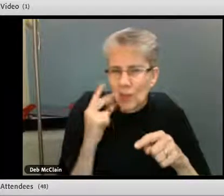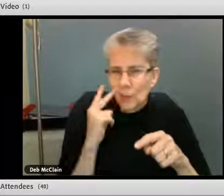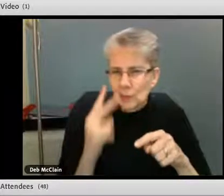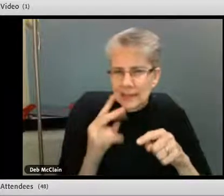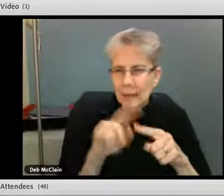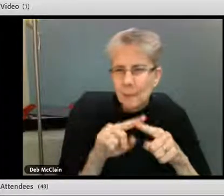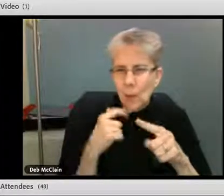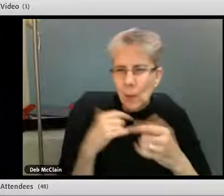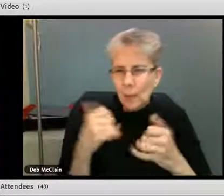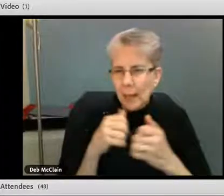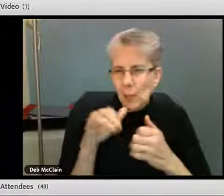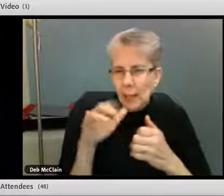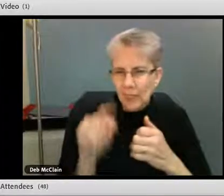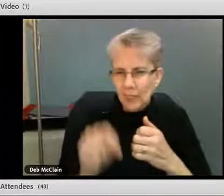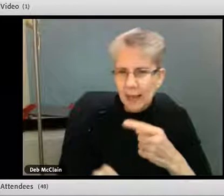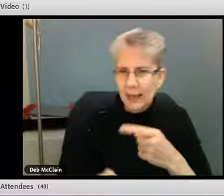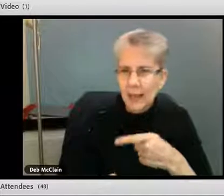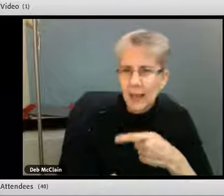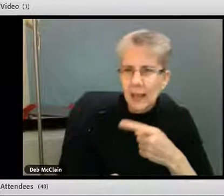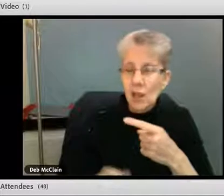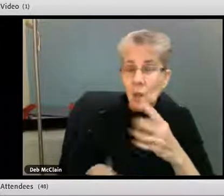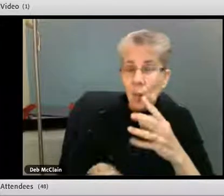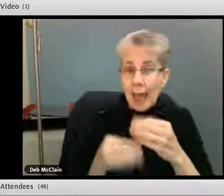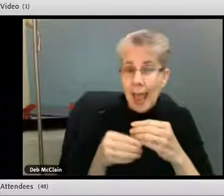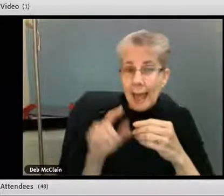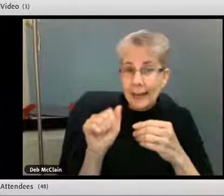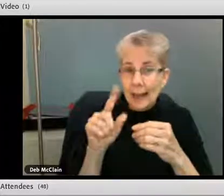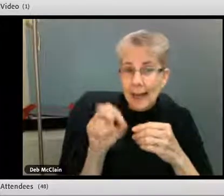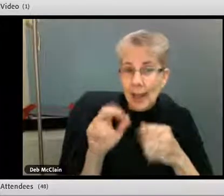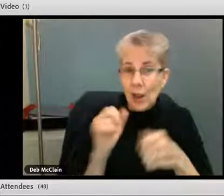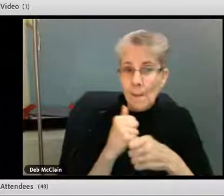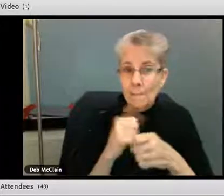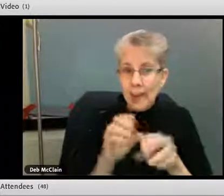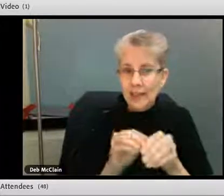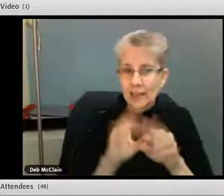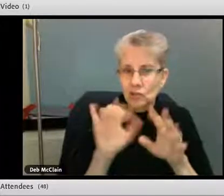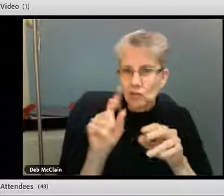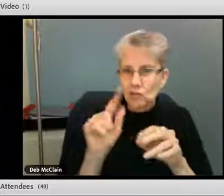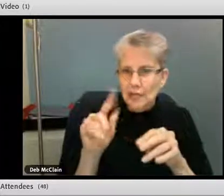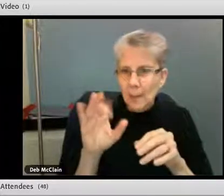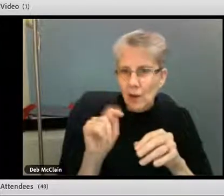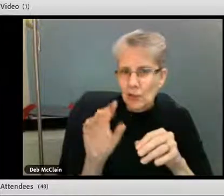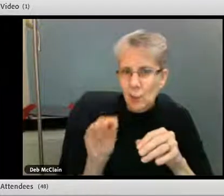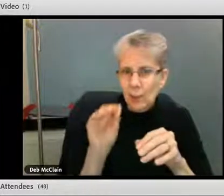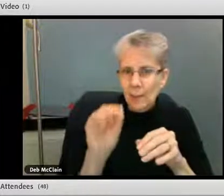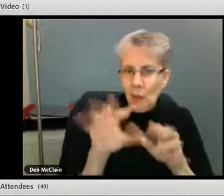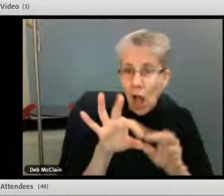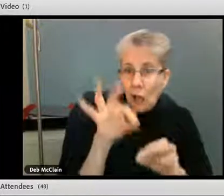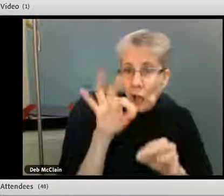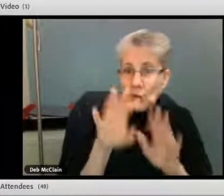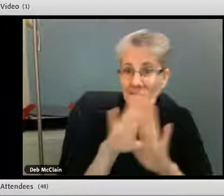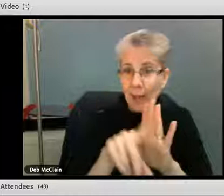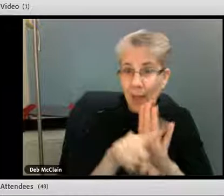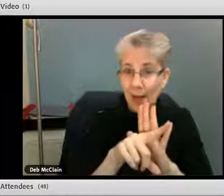We added a layer, and then made it transparent so we can put a ghost in the back, this creepy kid which of course, it didn't --